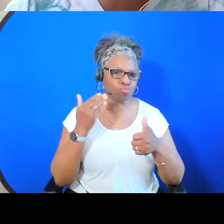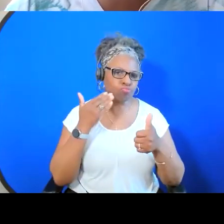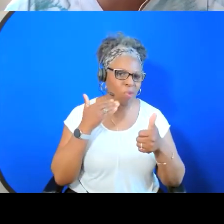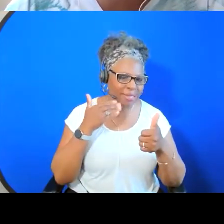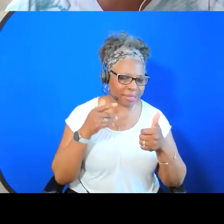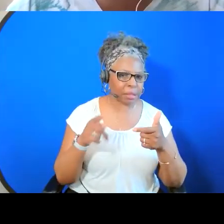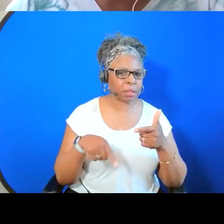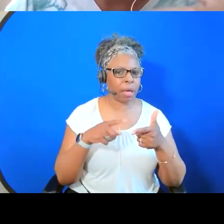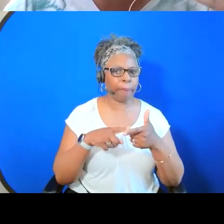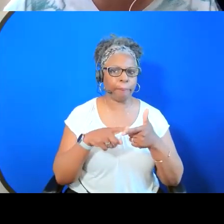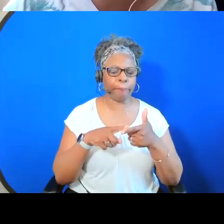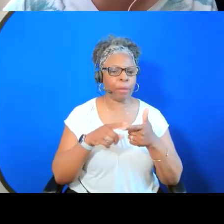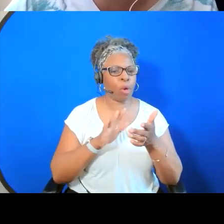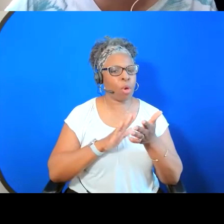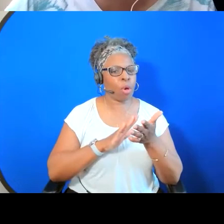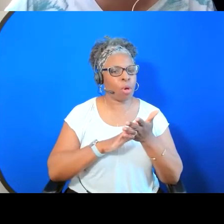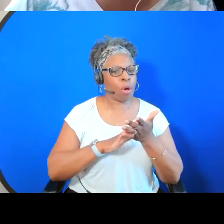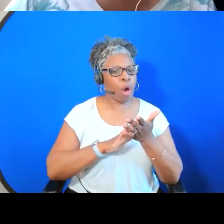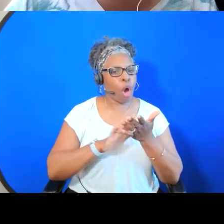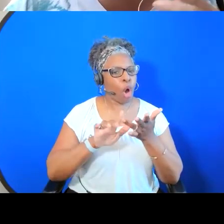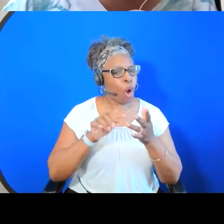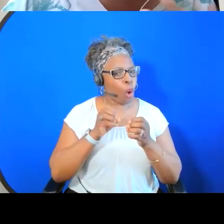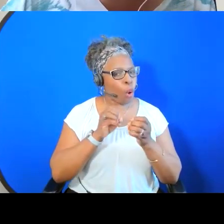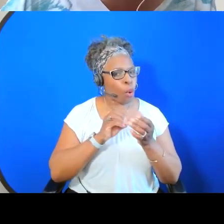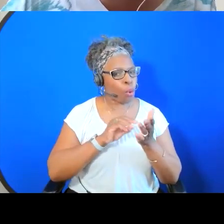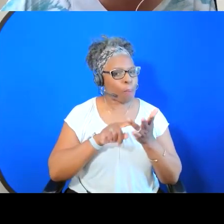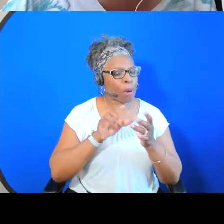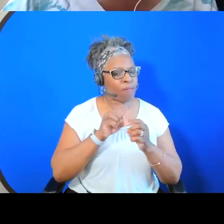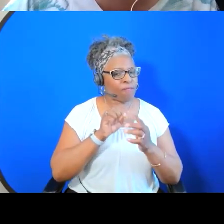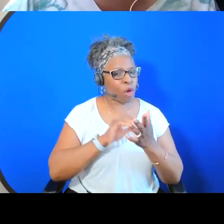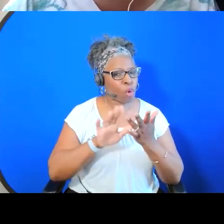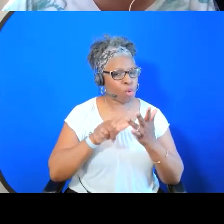homophobia, there is an issue with discrimination. So, we would pack, unpack that collectively with